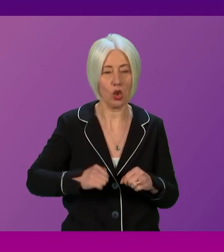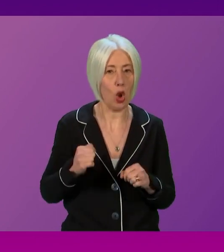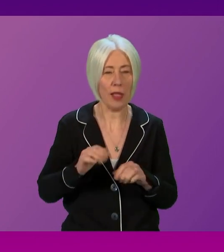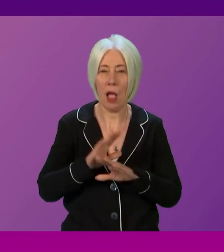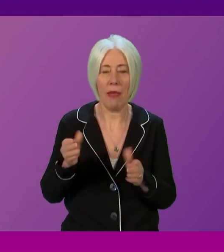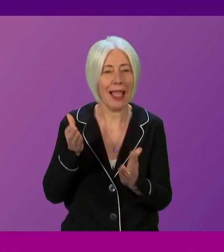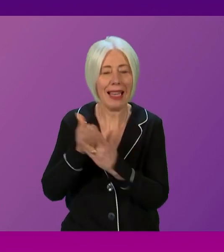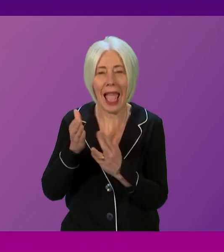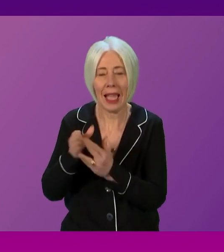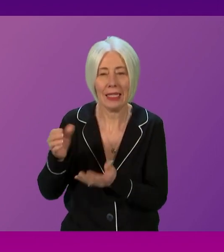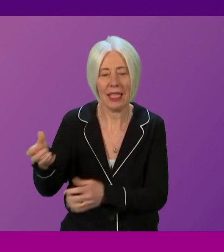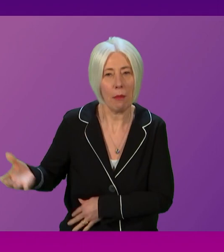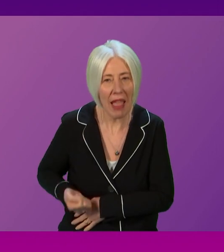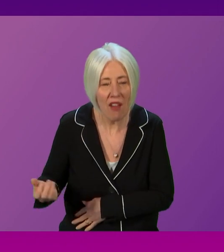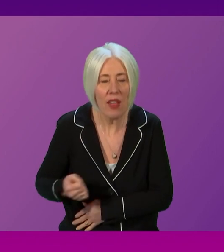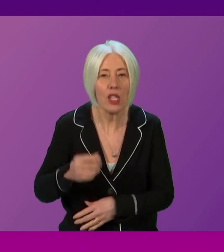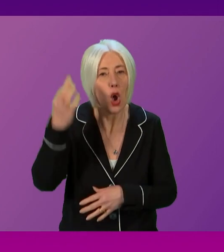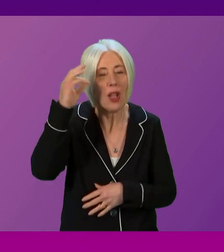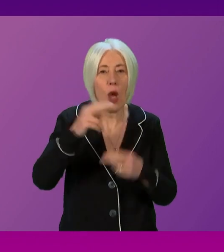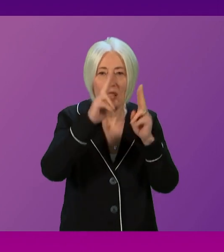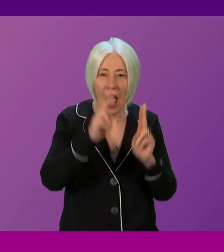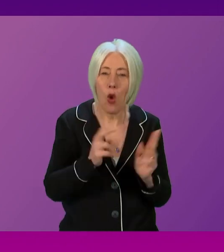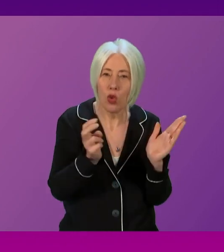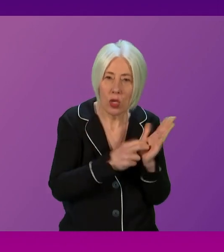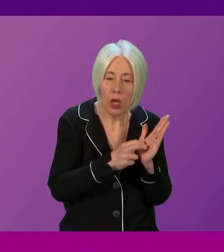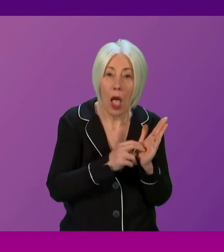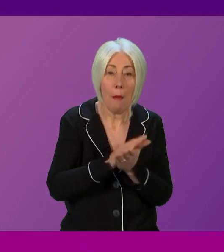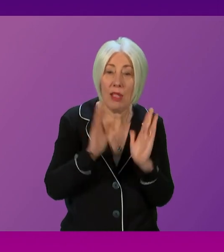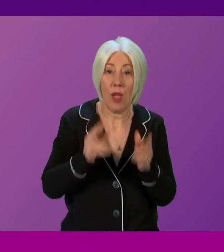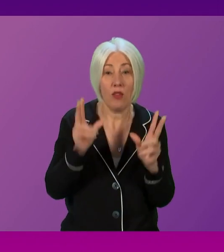funds are being made homeless and forced to sleep rough on the streets or in cars.